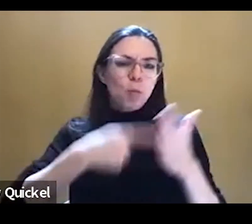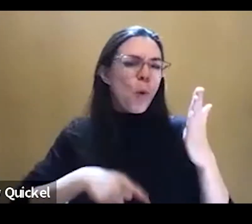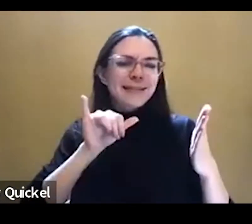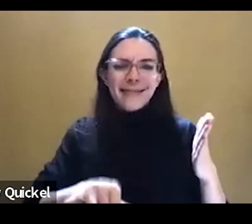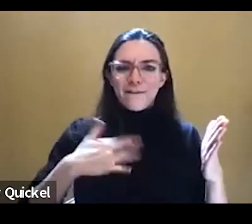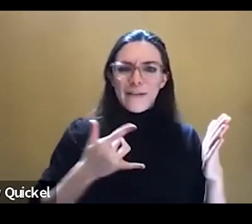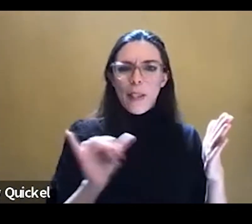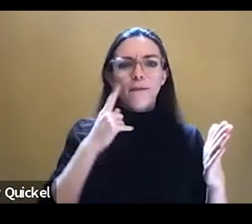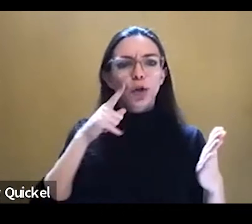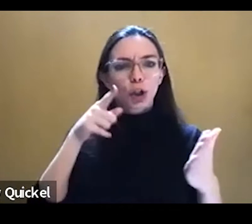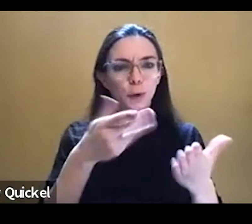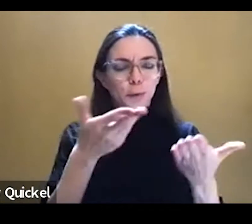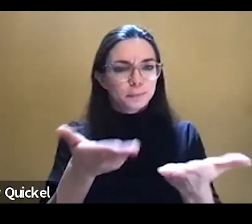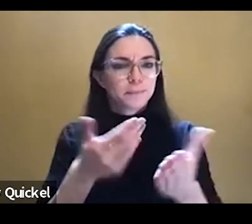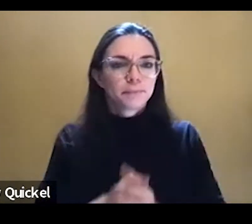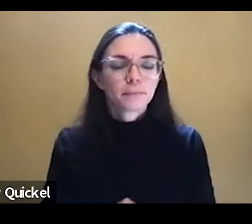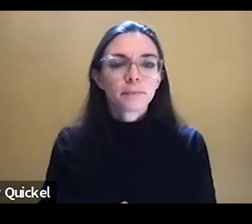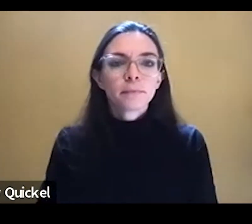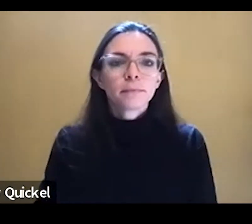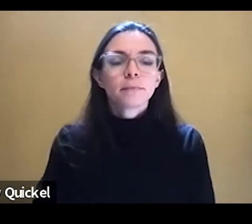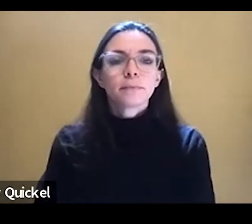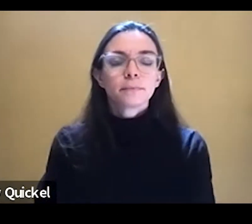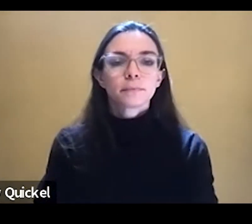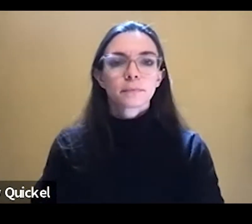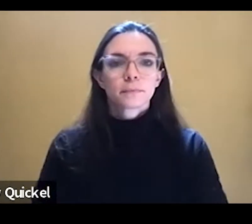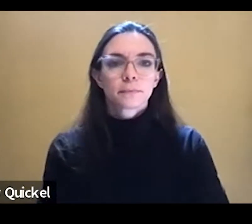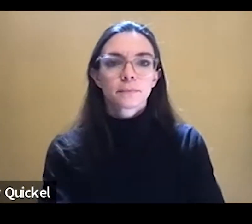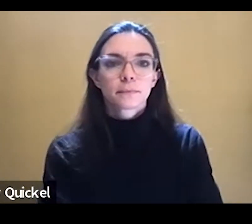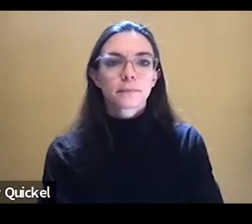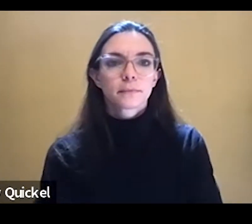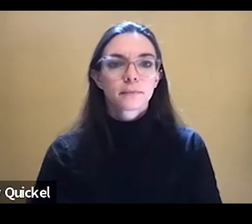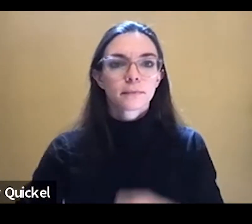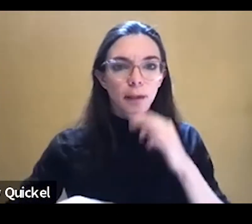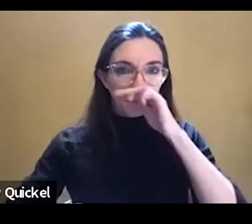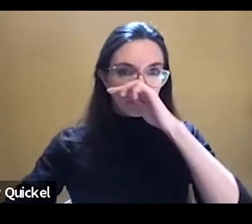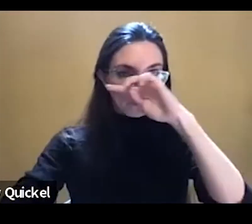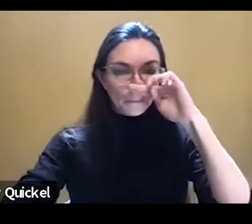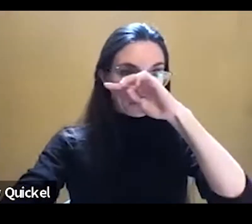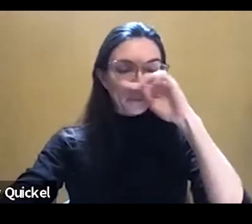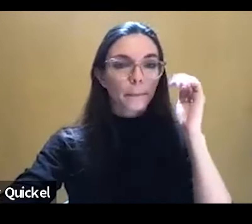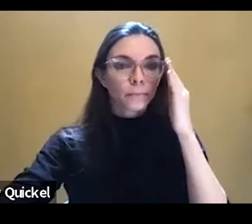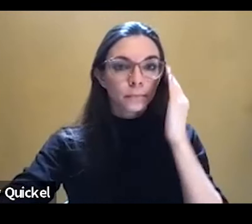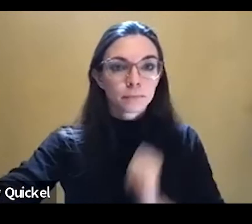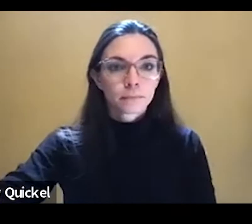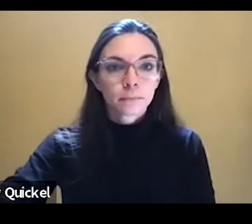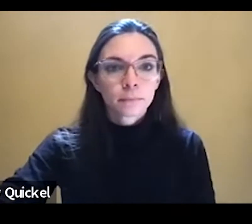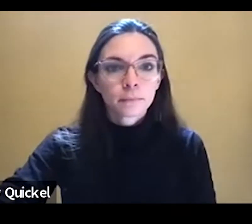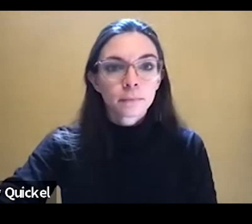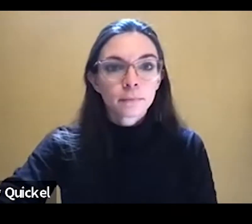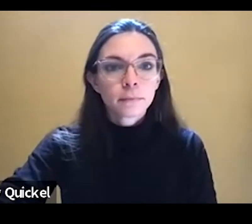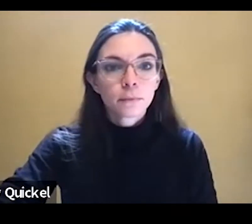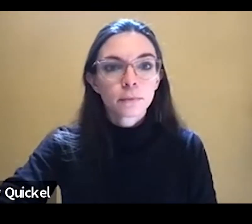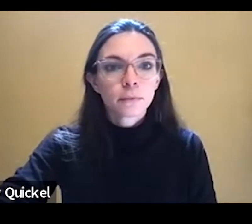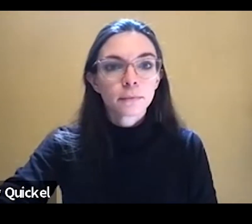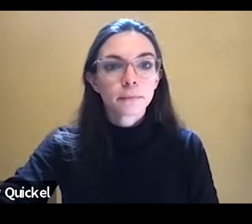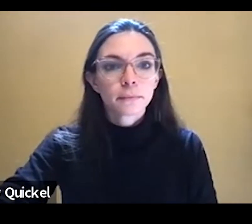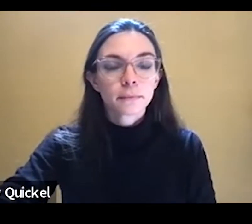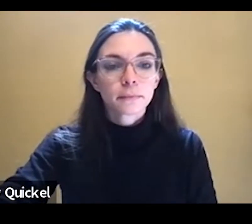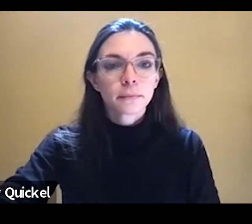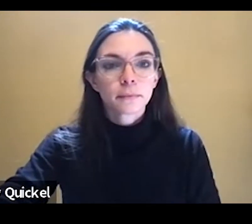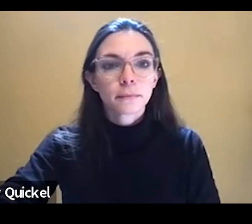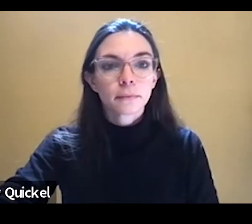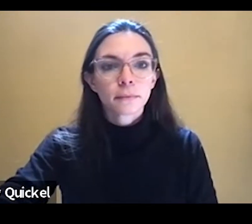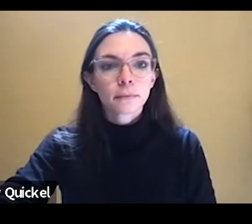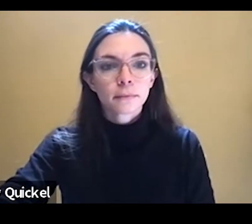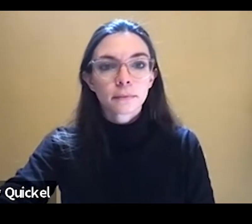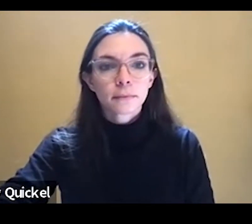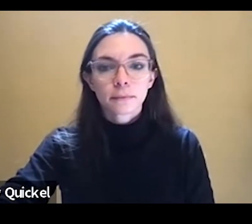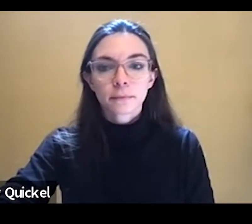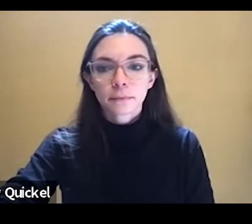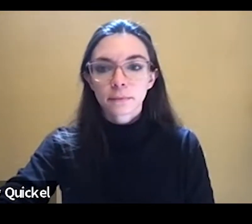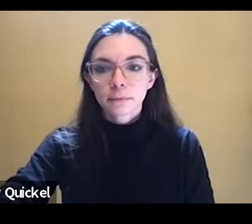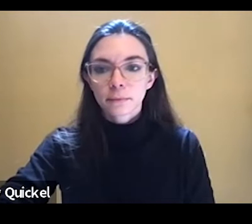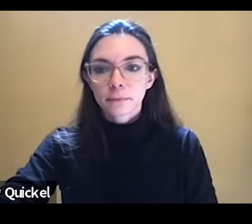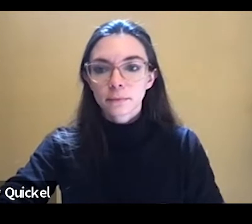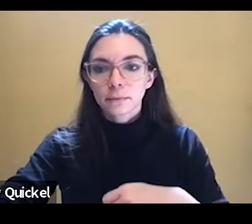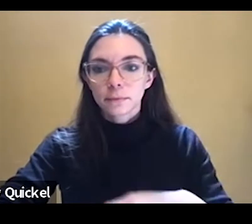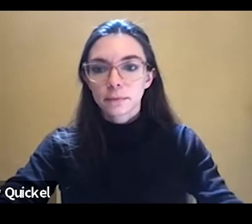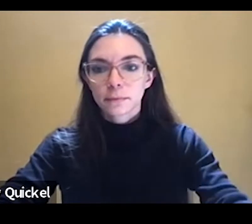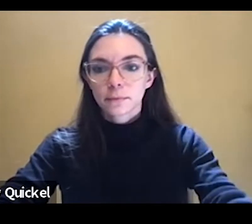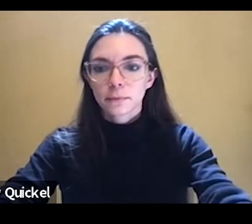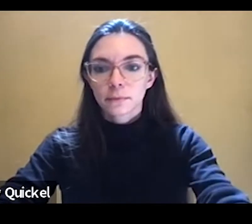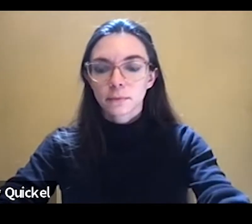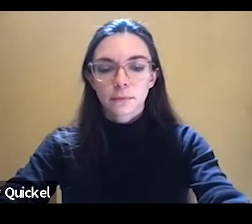like?